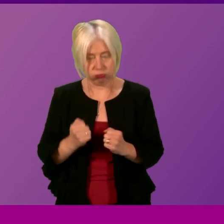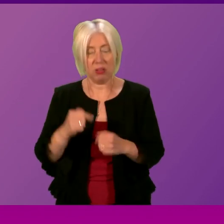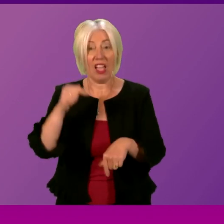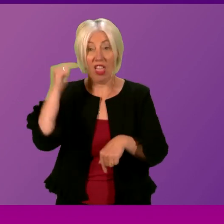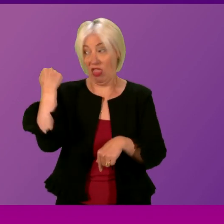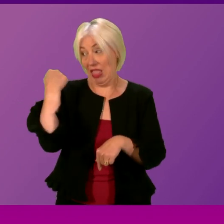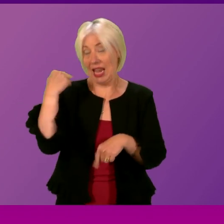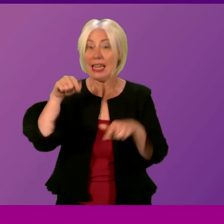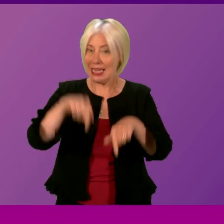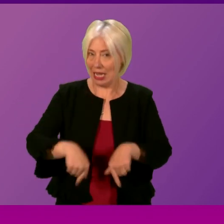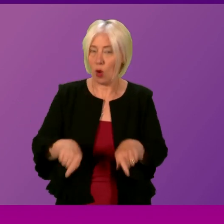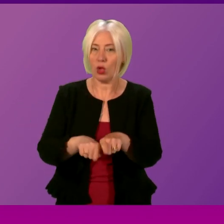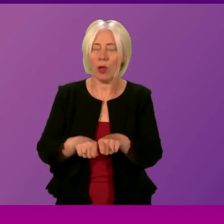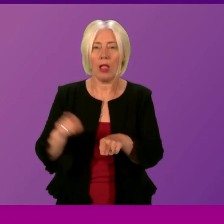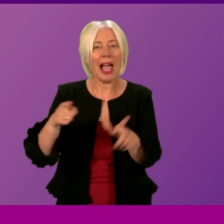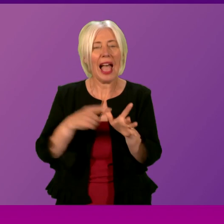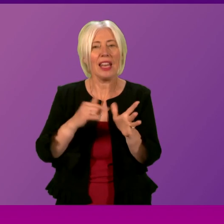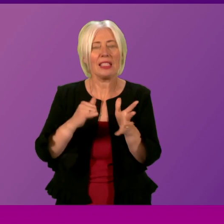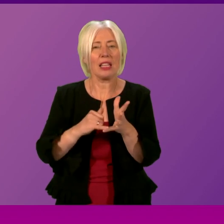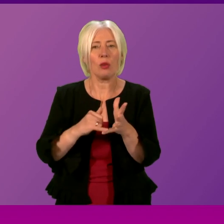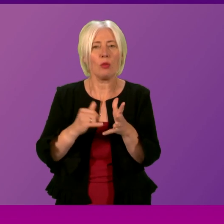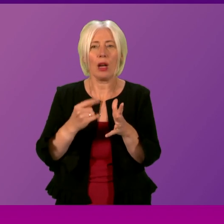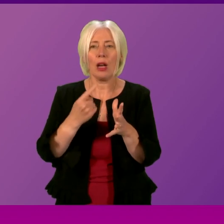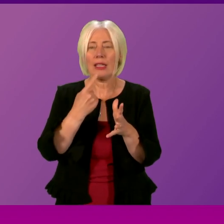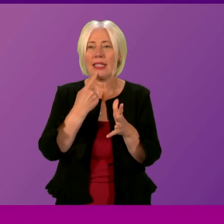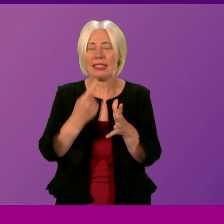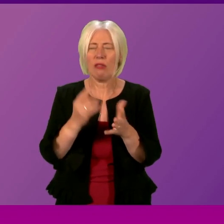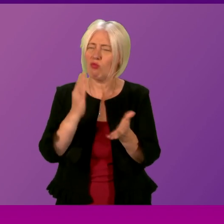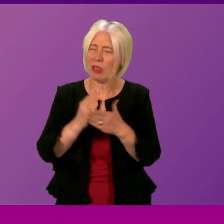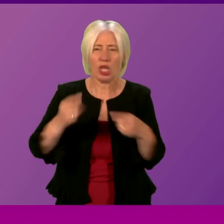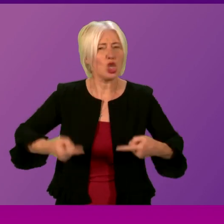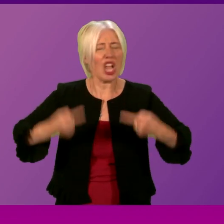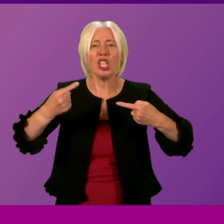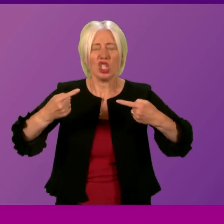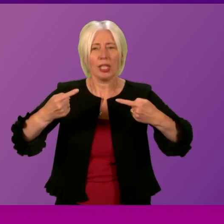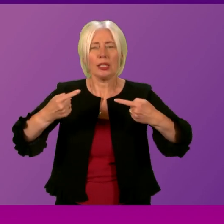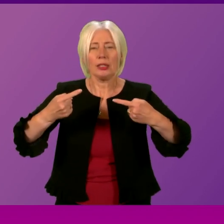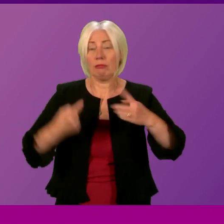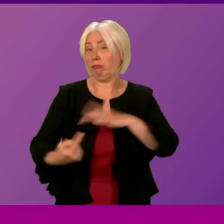Anas Sarwar will understand that that is challenging to do. Back then,